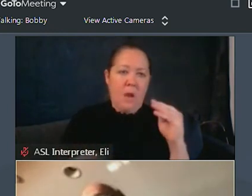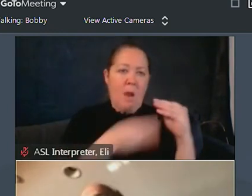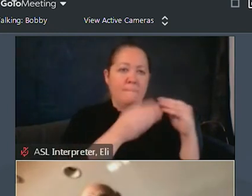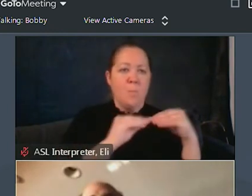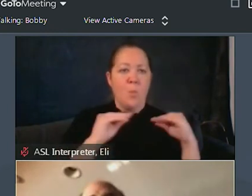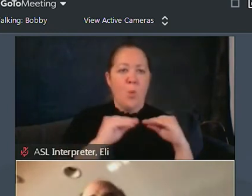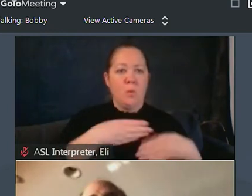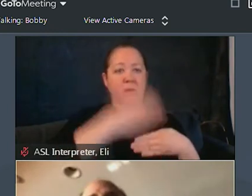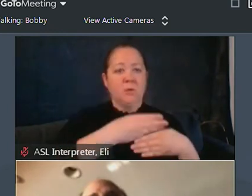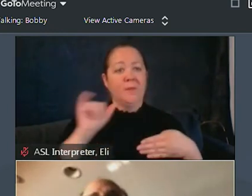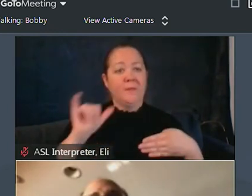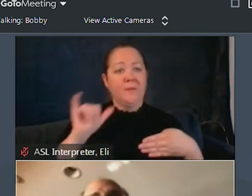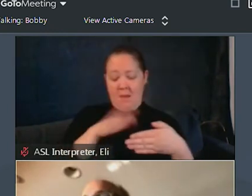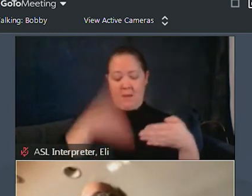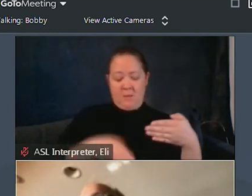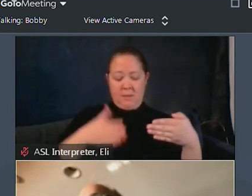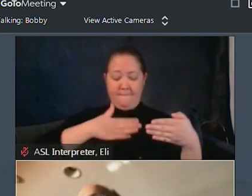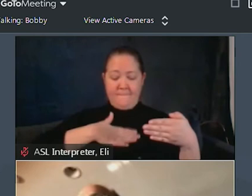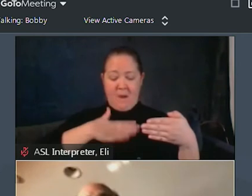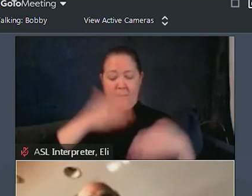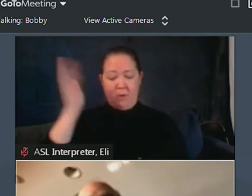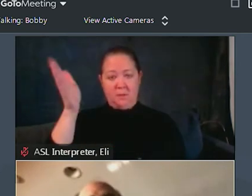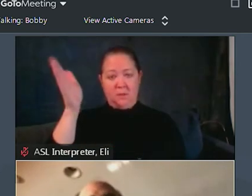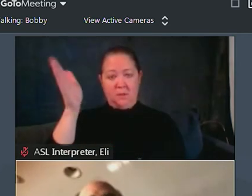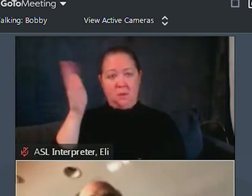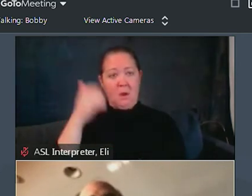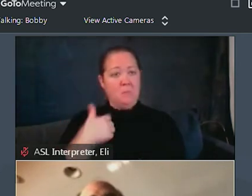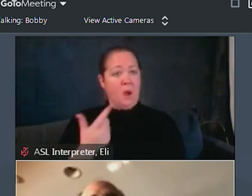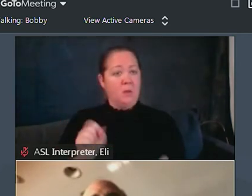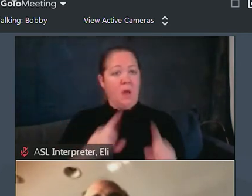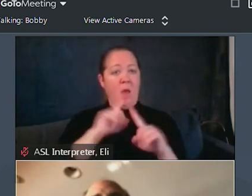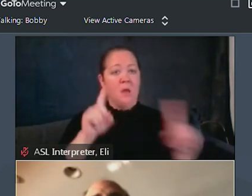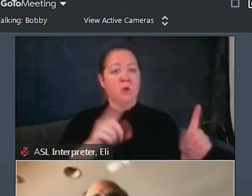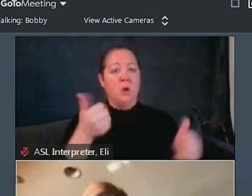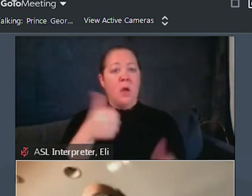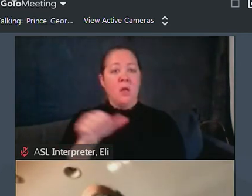And I'll certainly attempt to answer any questions that the board might have at this time. Okay.